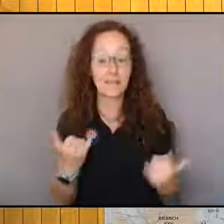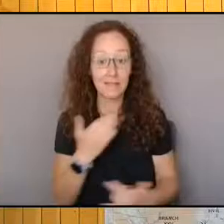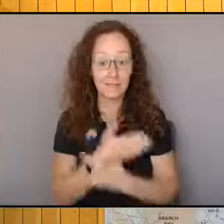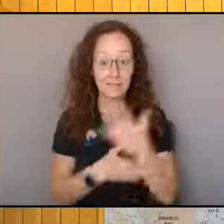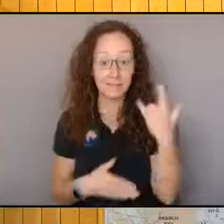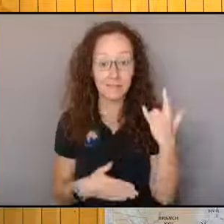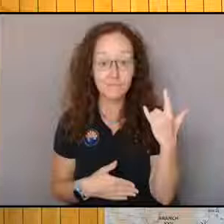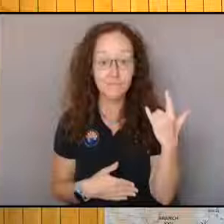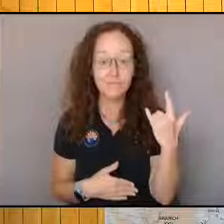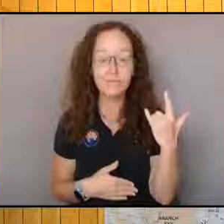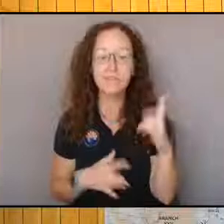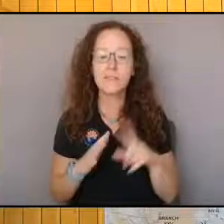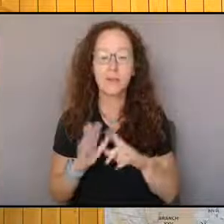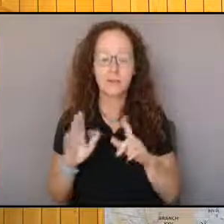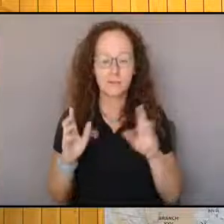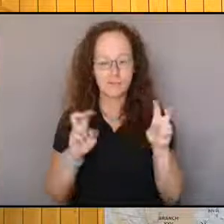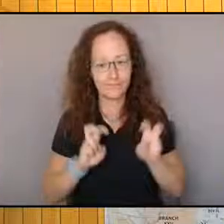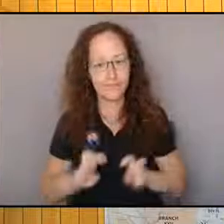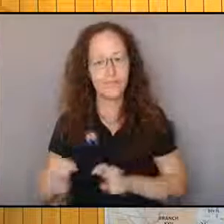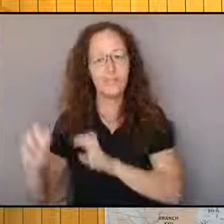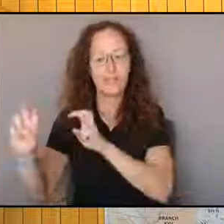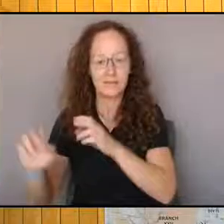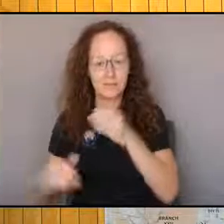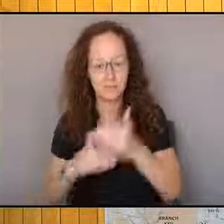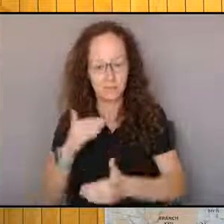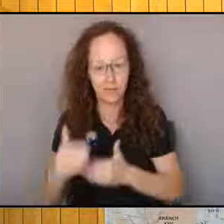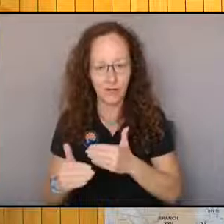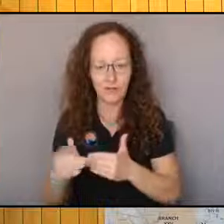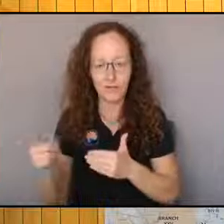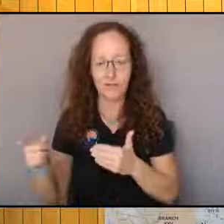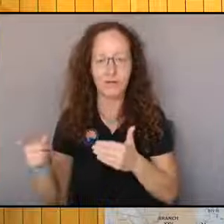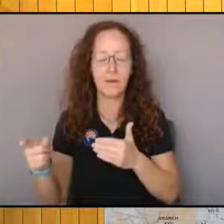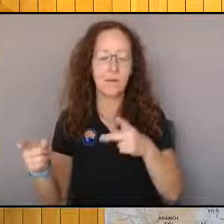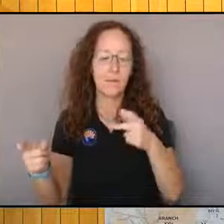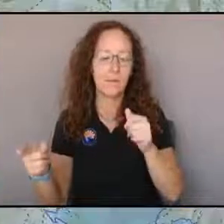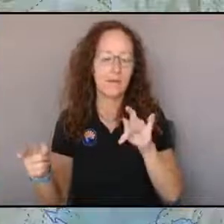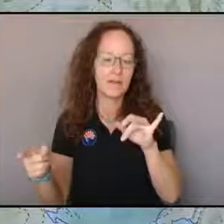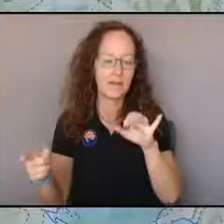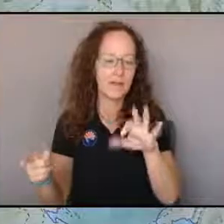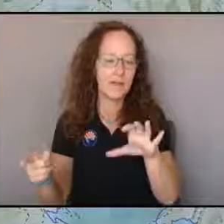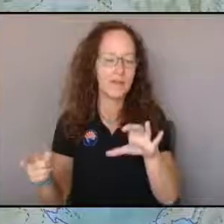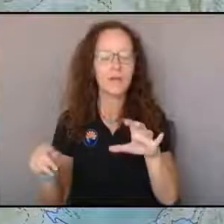SO TODAY WE STARTED OUR TRANSITION PROCESS WITH THE